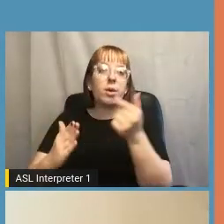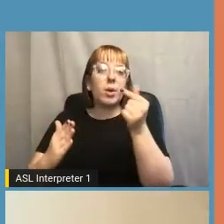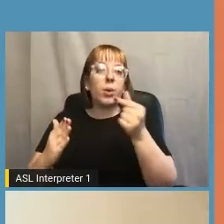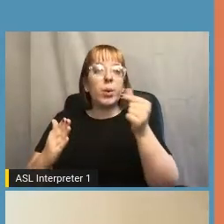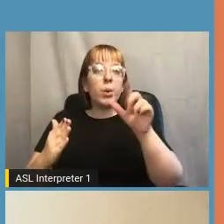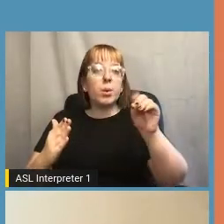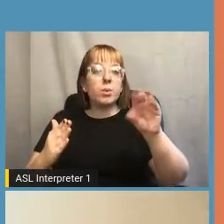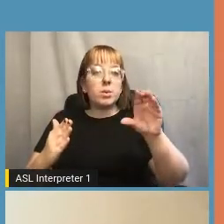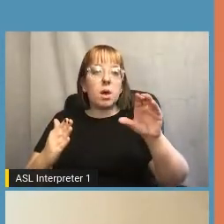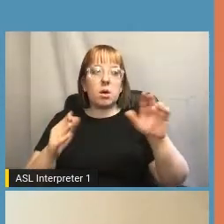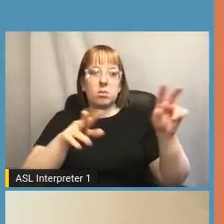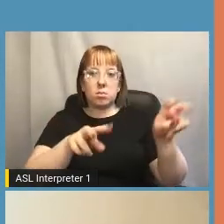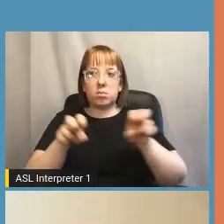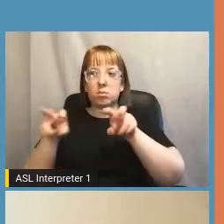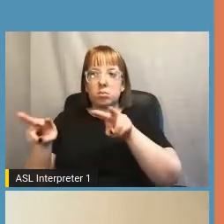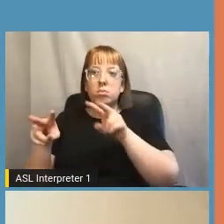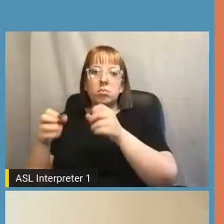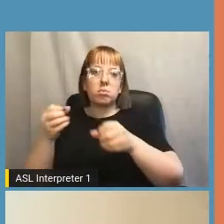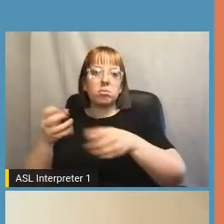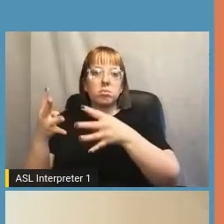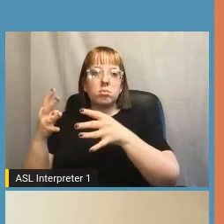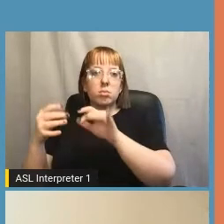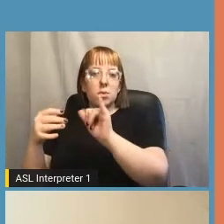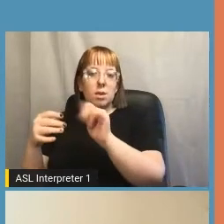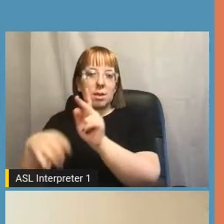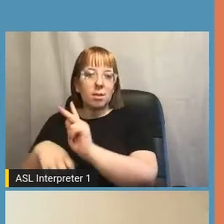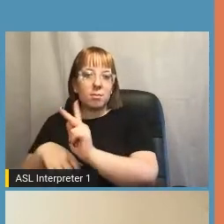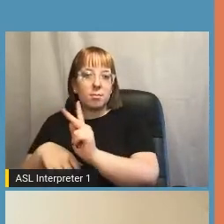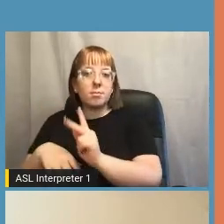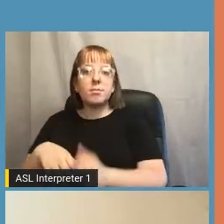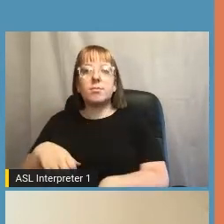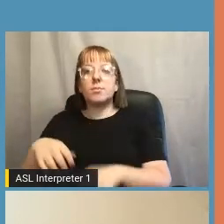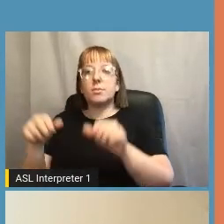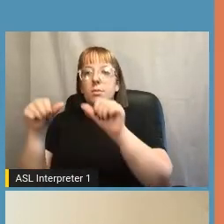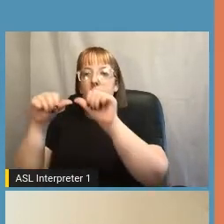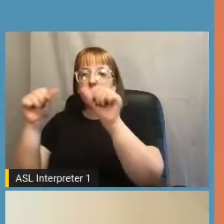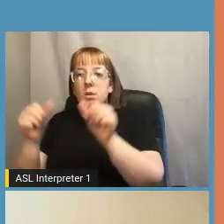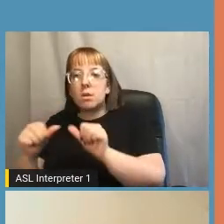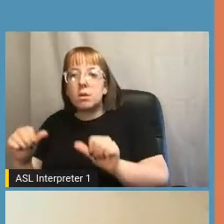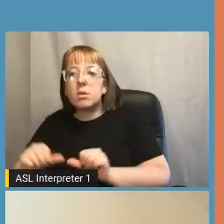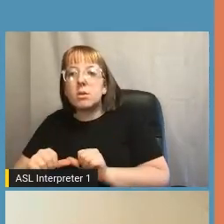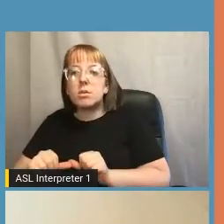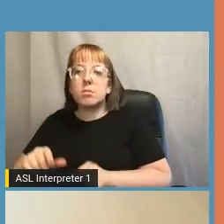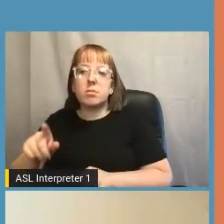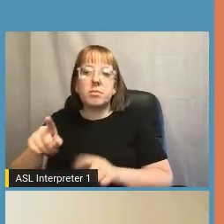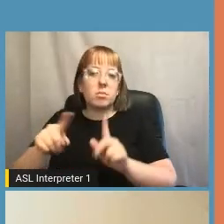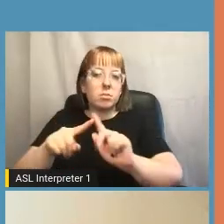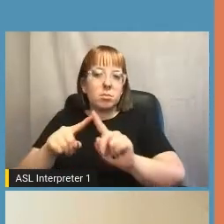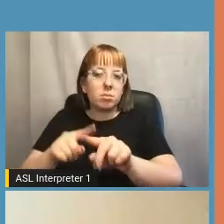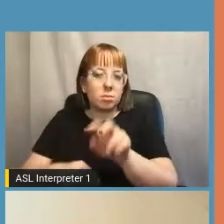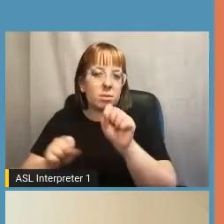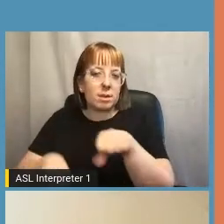um so circles or sculptures uh squares are 2d work and then the triangles are